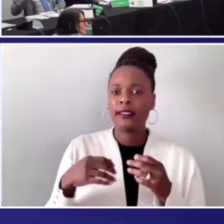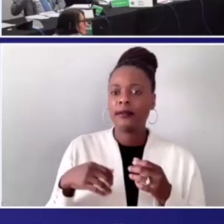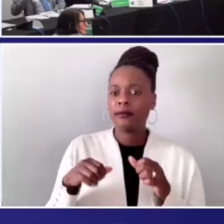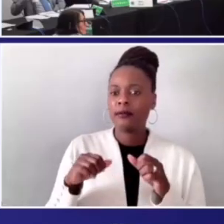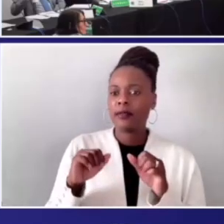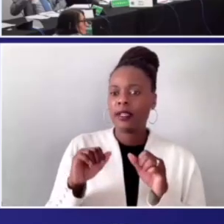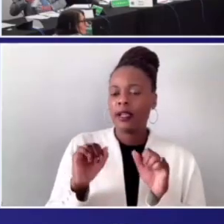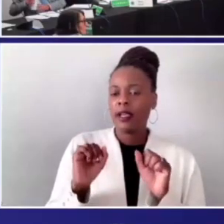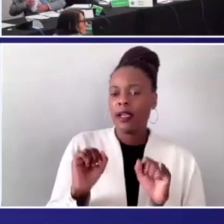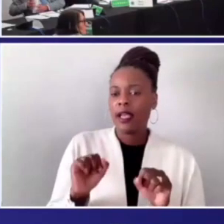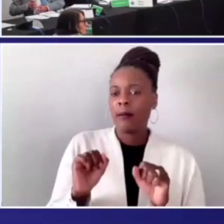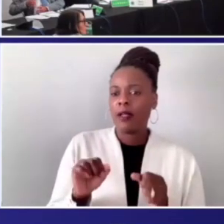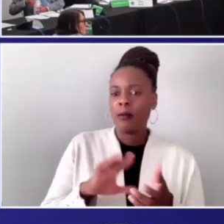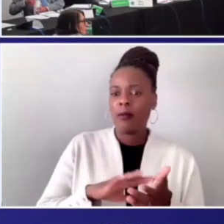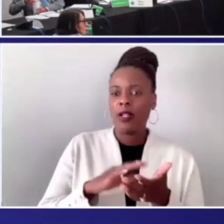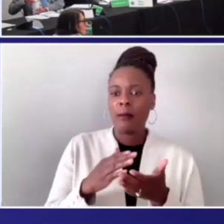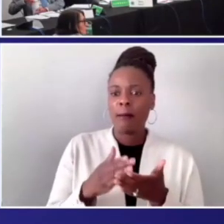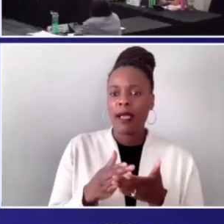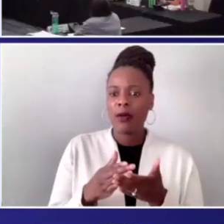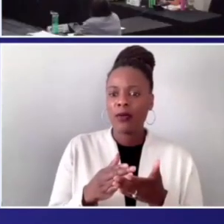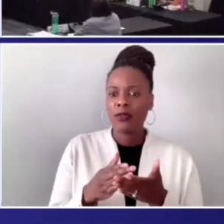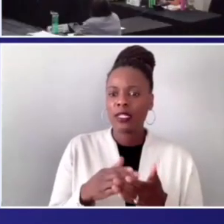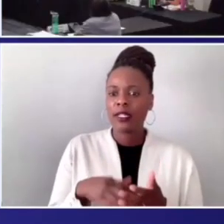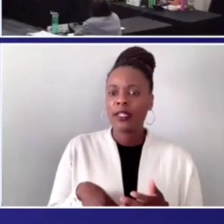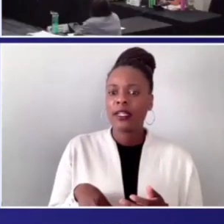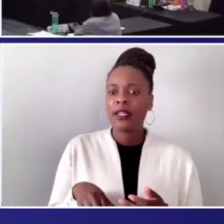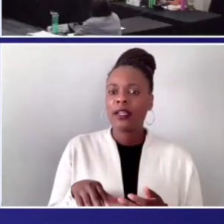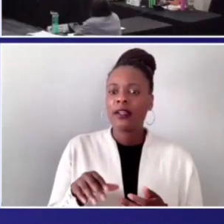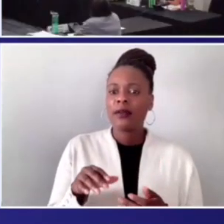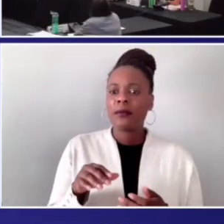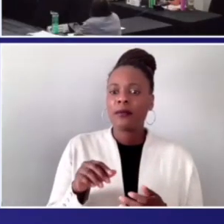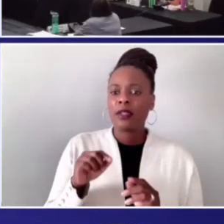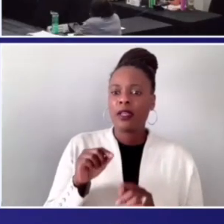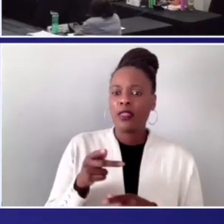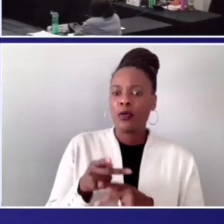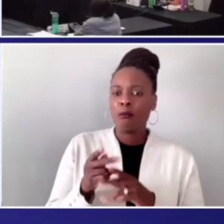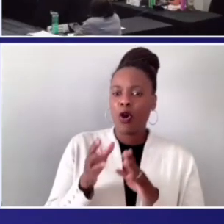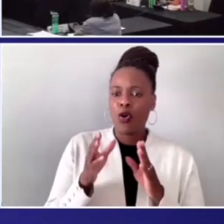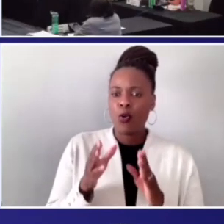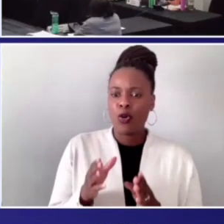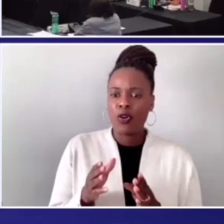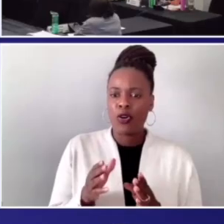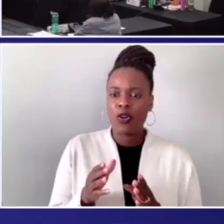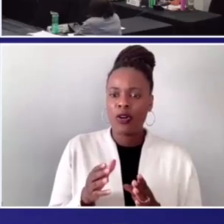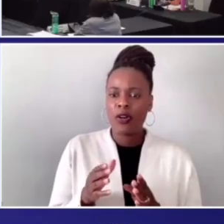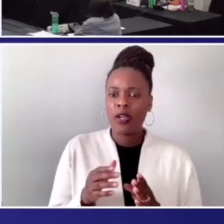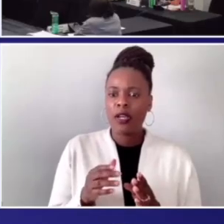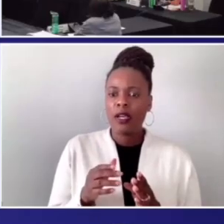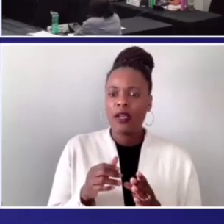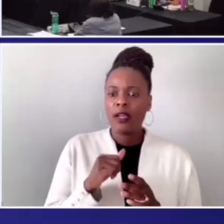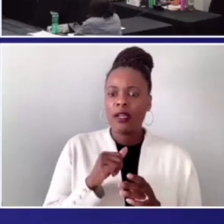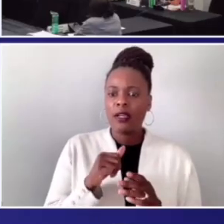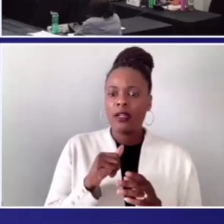payment is recalculated to be higher, but they're still technically enrolled in IBR, so they should still get the IBR qualifying payments towards forgiveness.